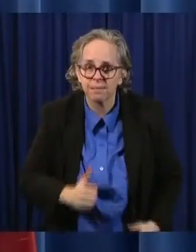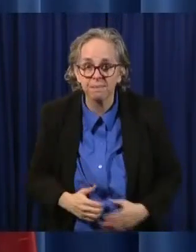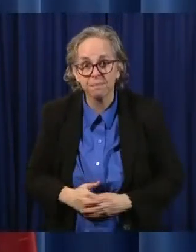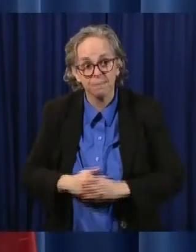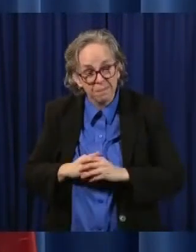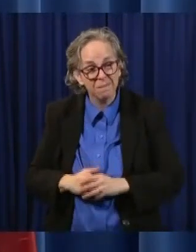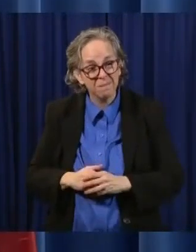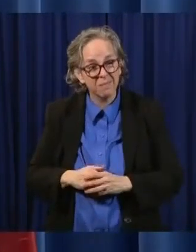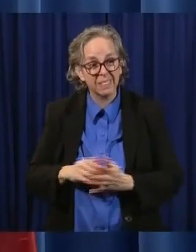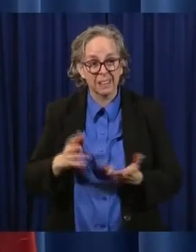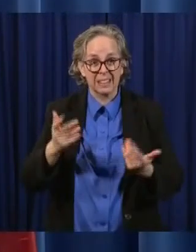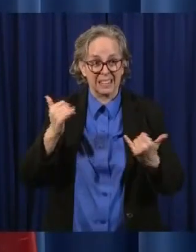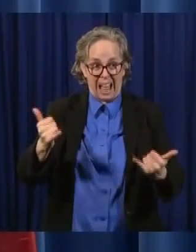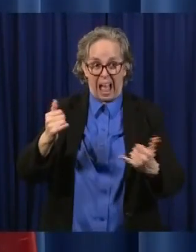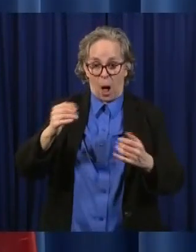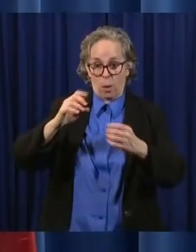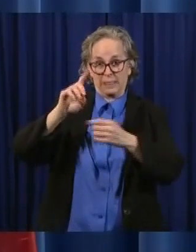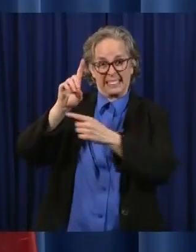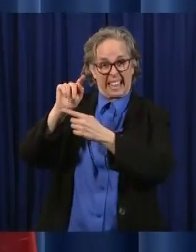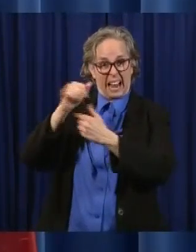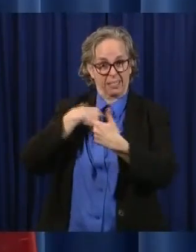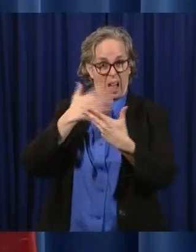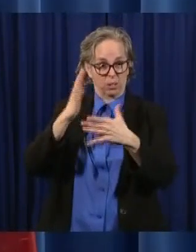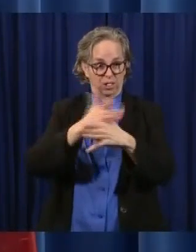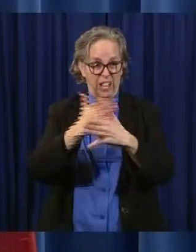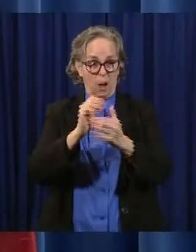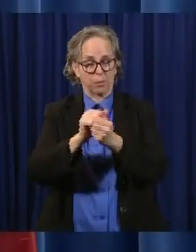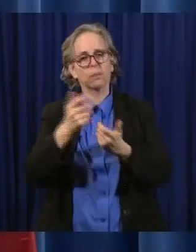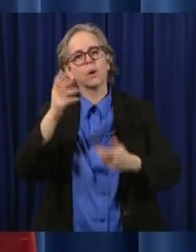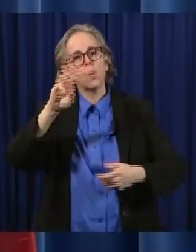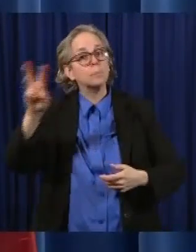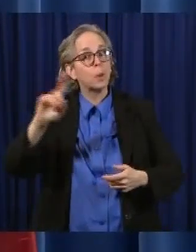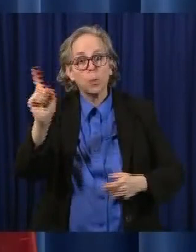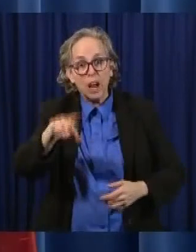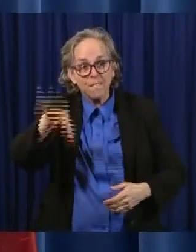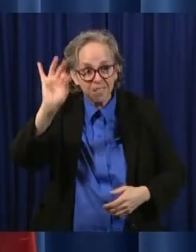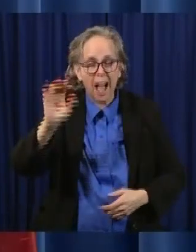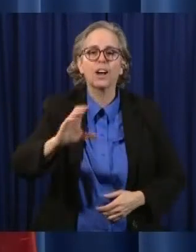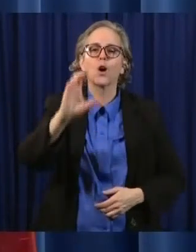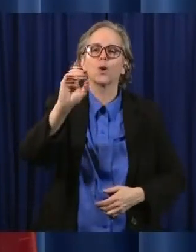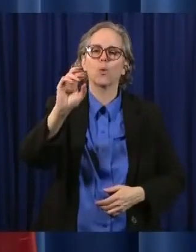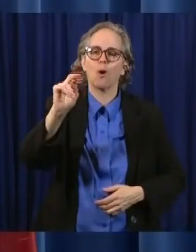SAME TIME, THE MOST GRANULAR NUMBER OF INFORMATION THAT WE HAVE MADE AVAILABLE BEFORE ON INFECTIOUS DISEASES AND IT IS UPDATED ON A DAILY BASIS.